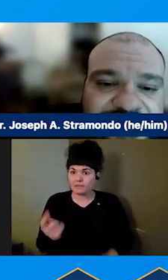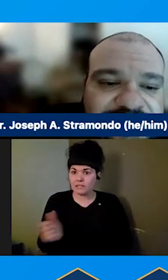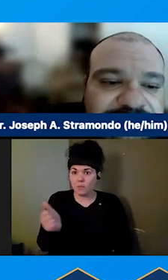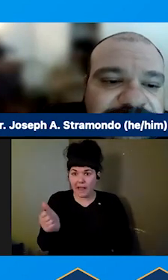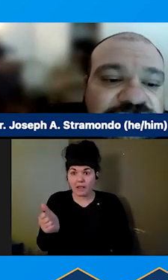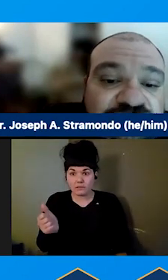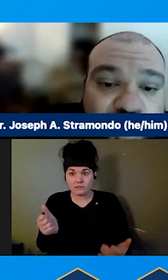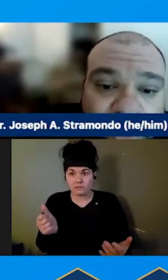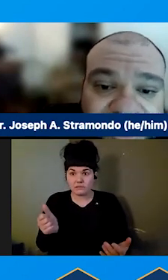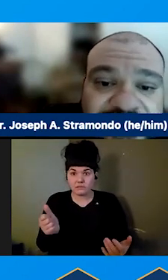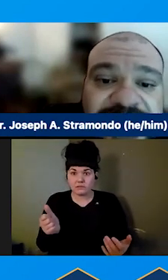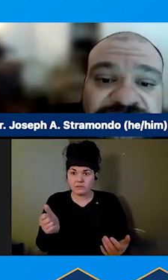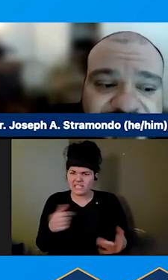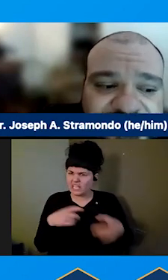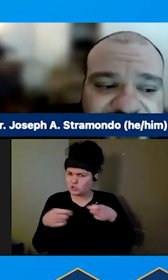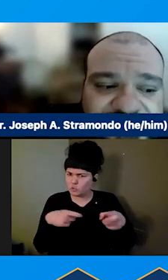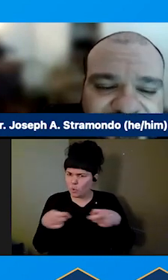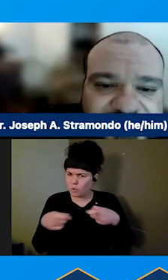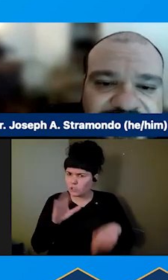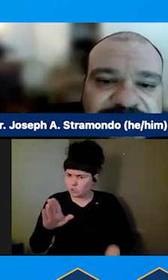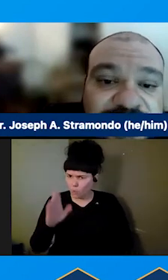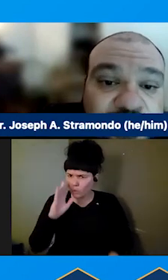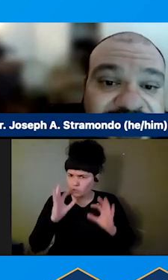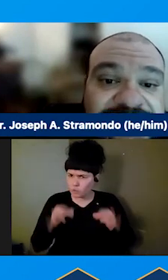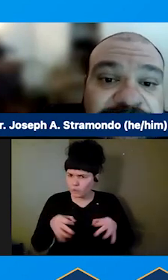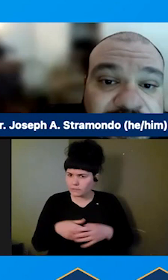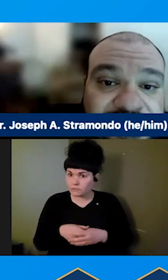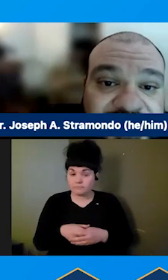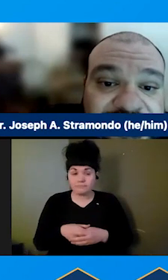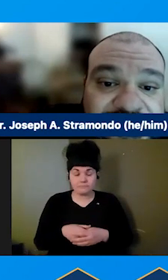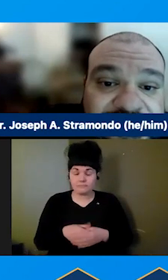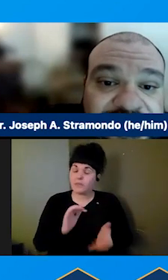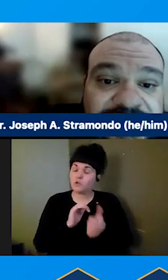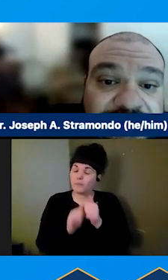somebody else controlling that choice, then you pass the burrito test. And you don't